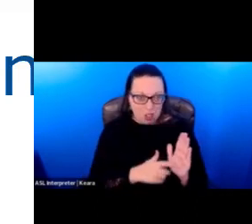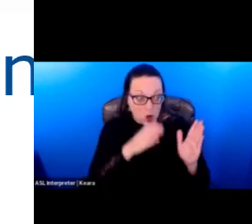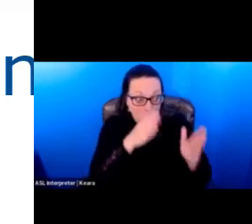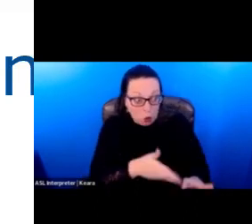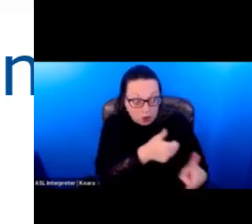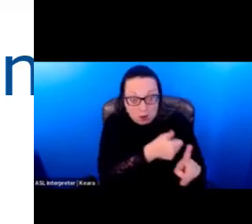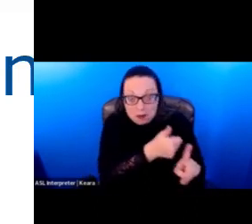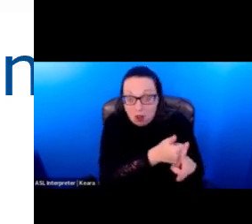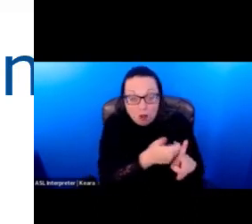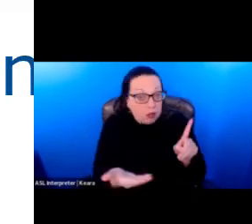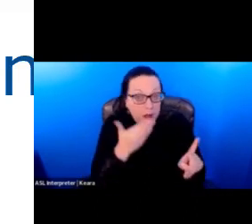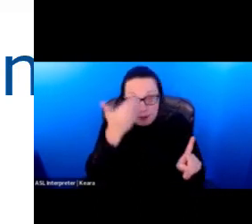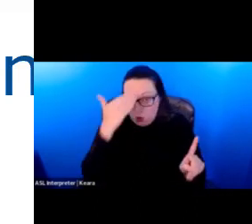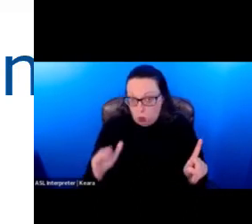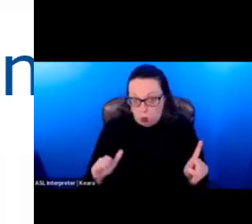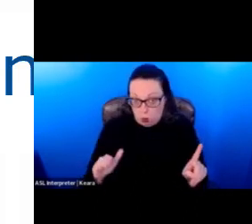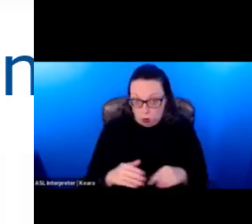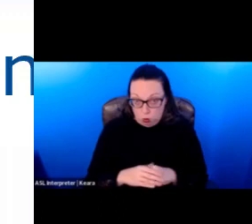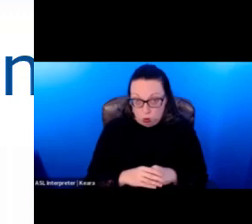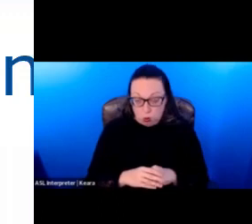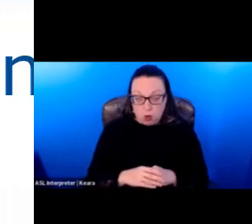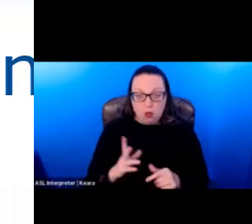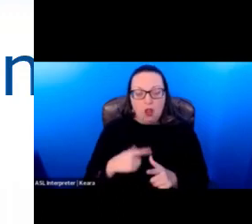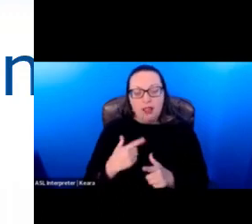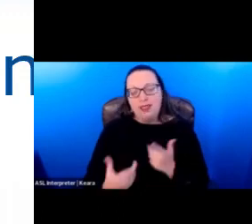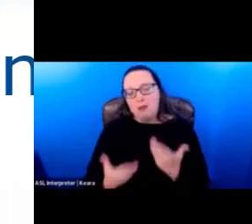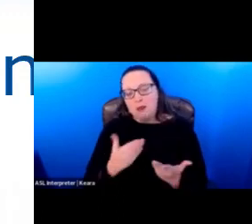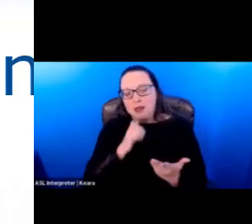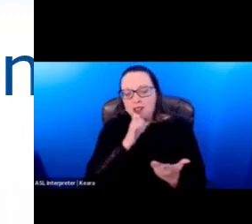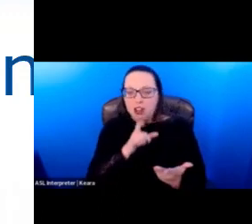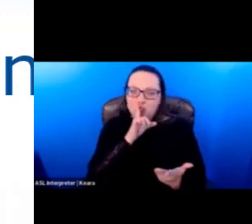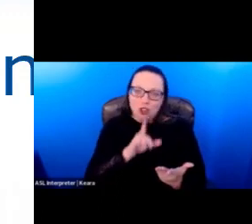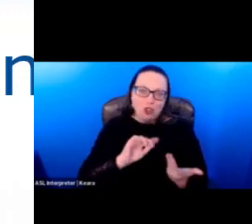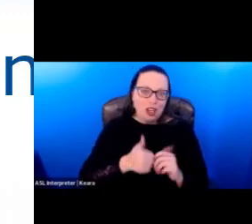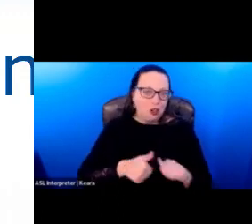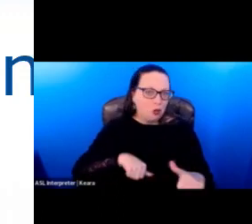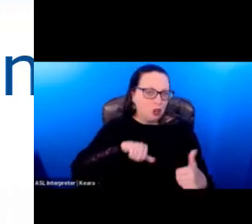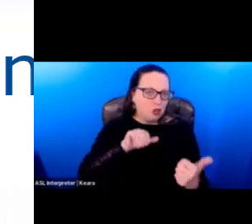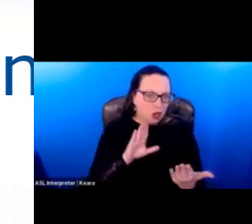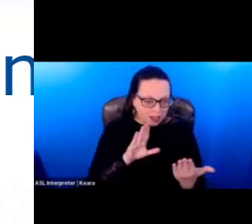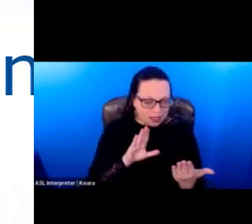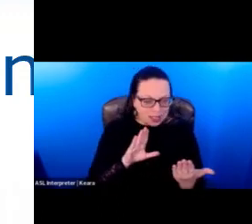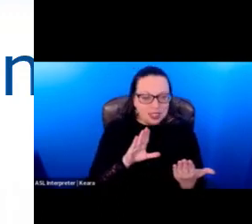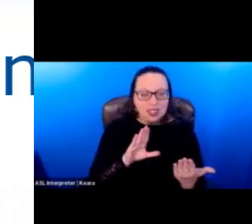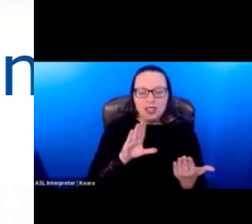it. And then finally, they may be uncertain how to address brain injury symptoms that are interfering with program